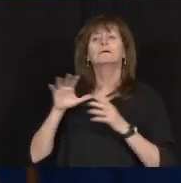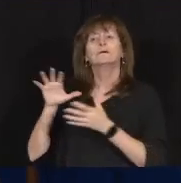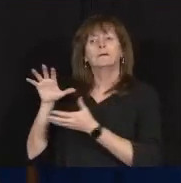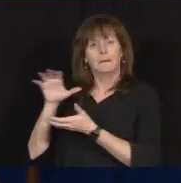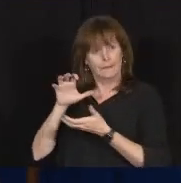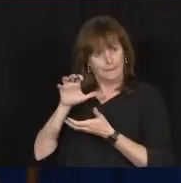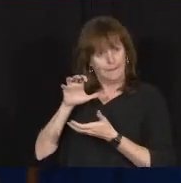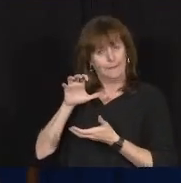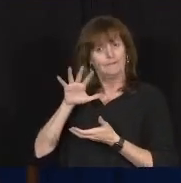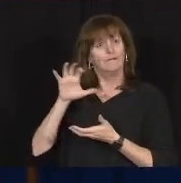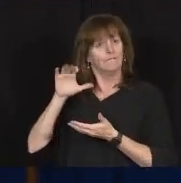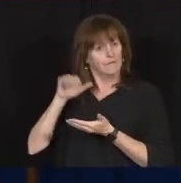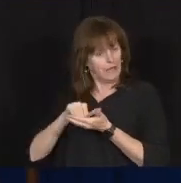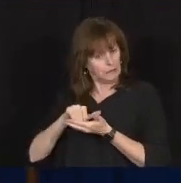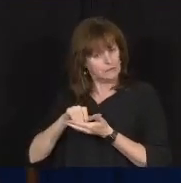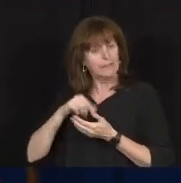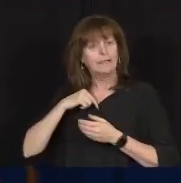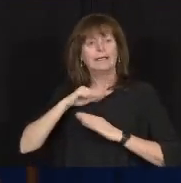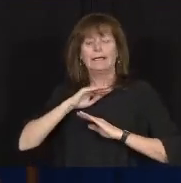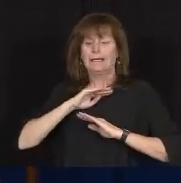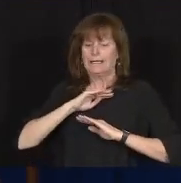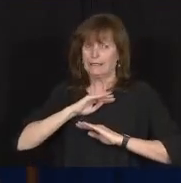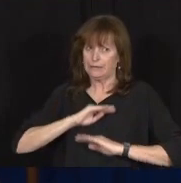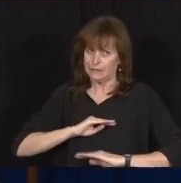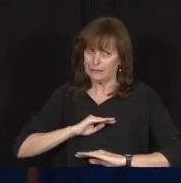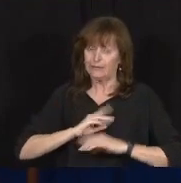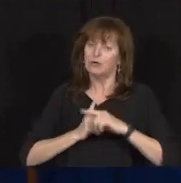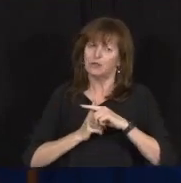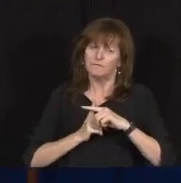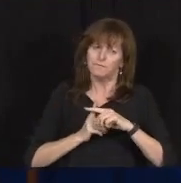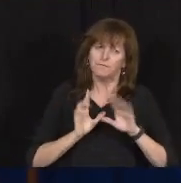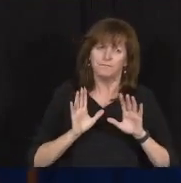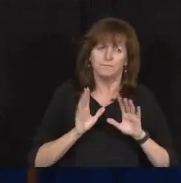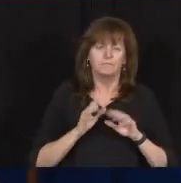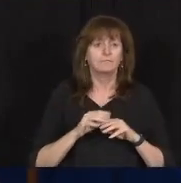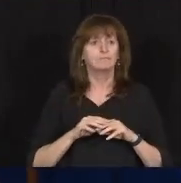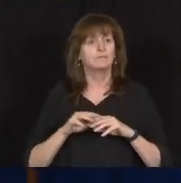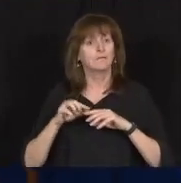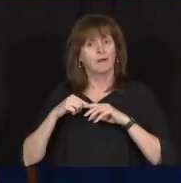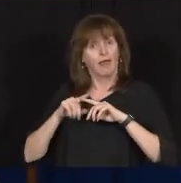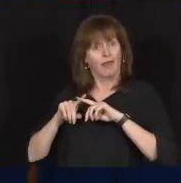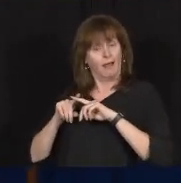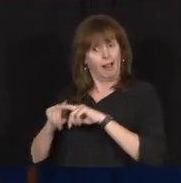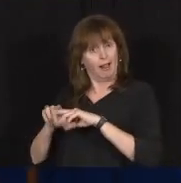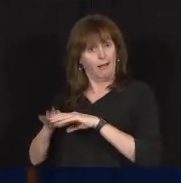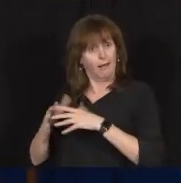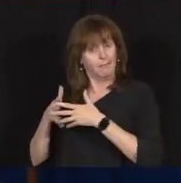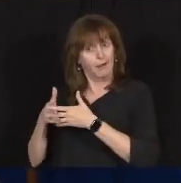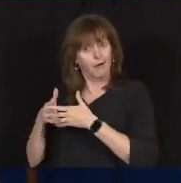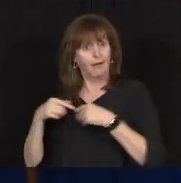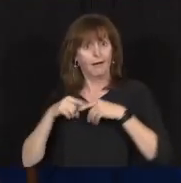But we can only rely on the global supply chain right now, we cannot count o n other countries.